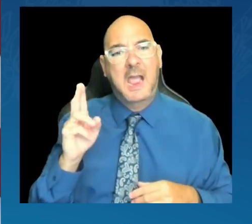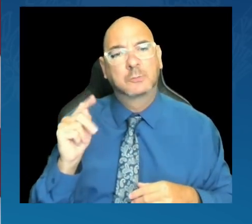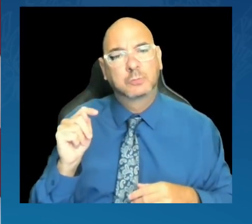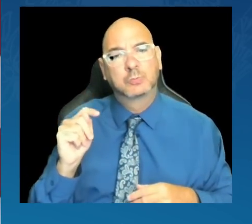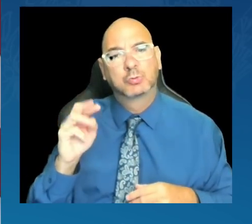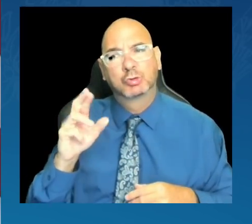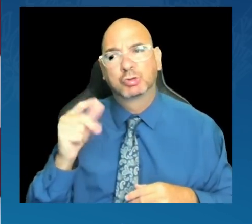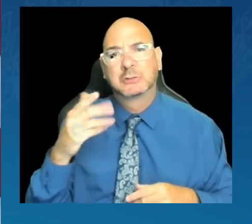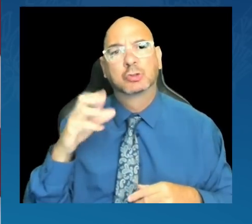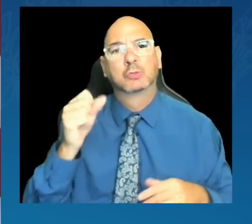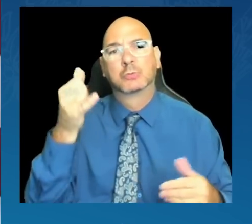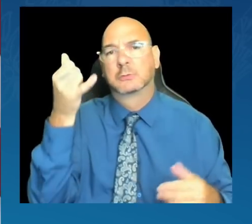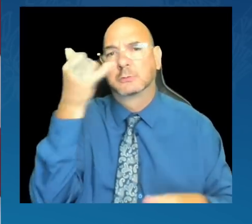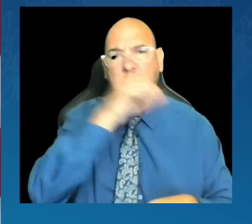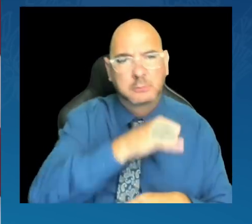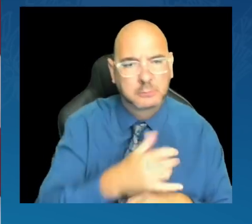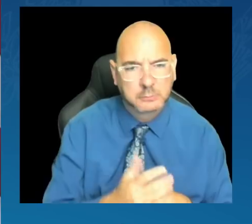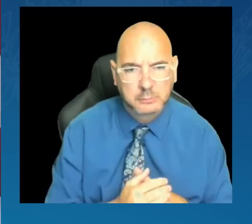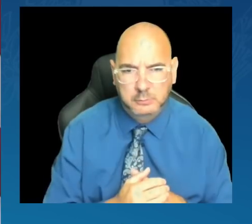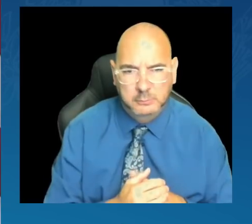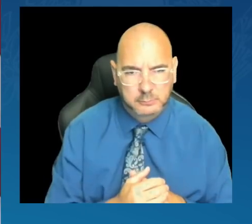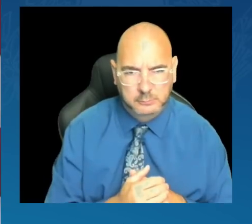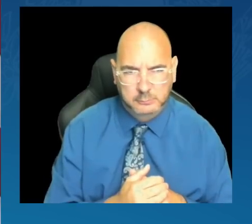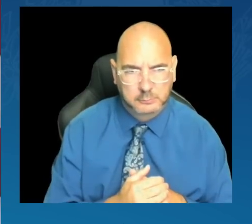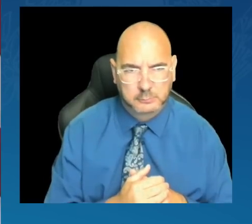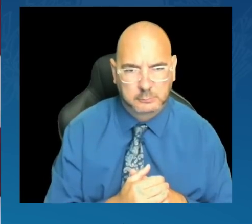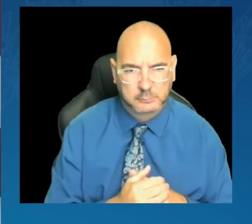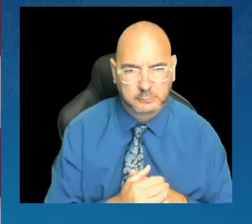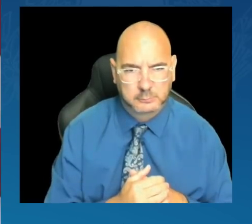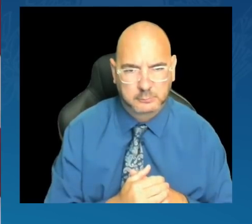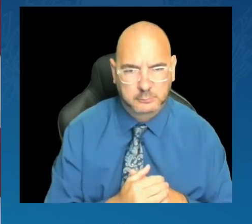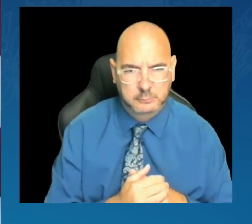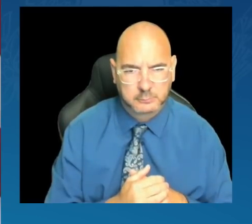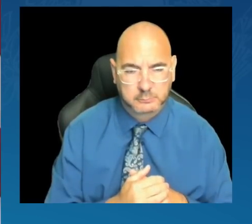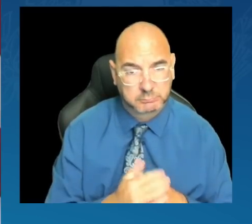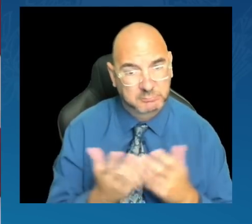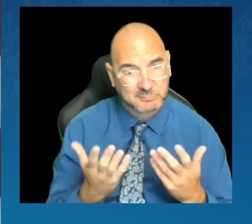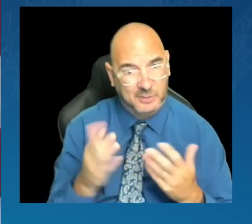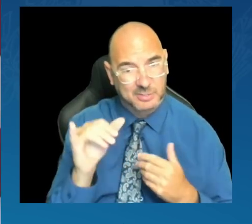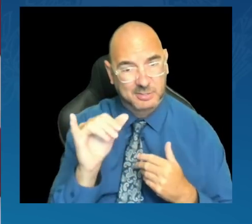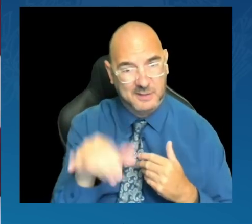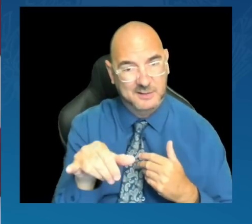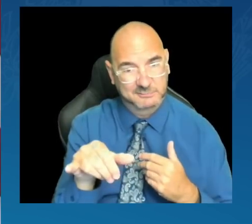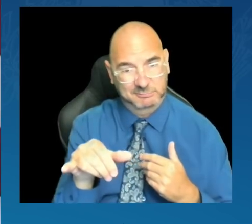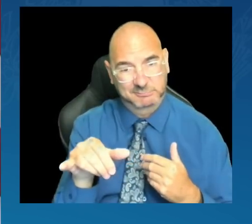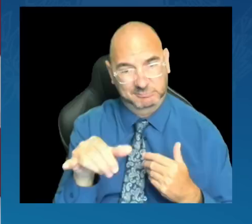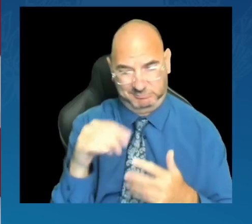So these are the parameters of this issue, and, of course, there are more.